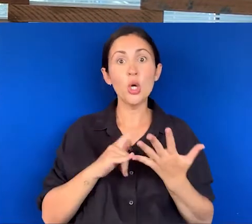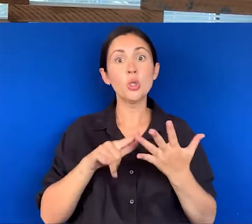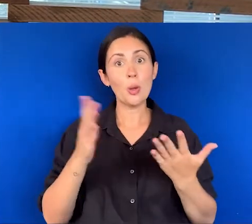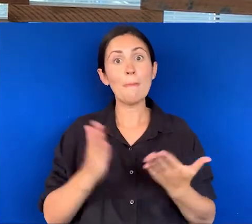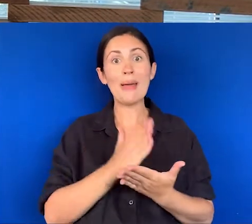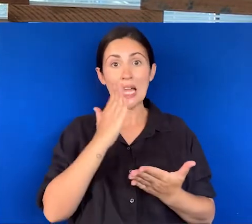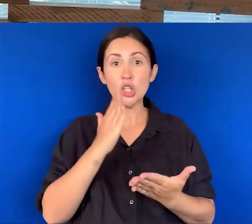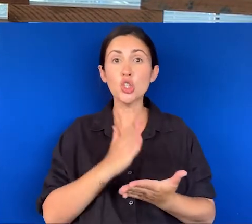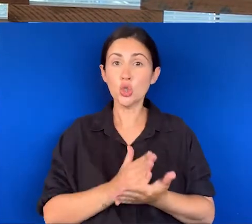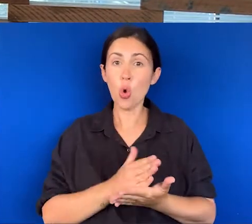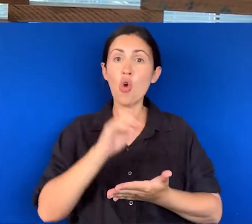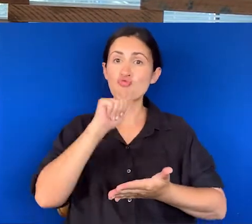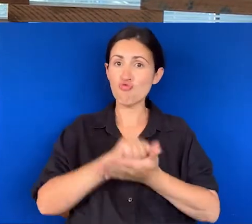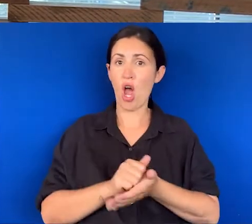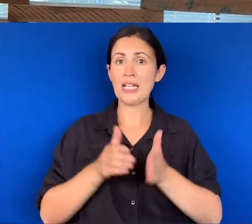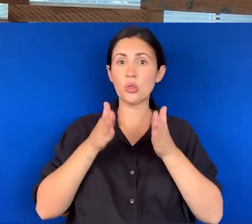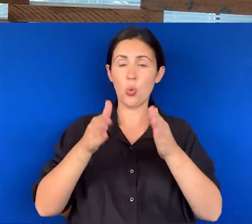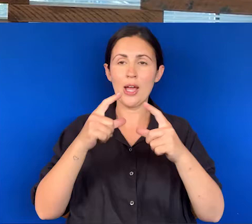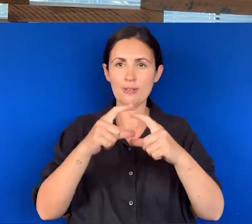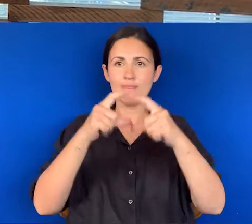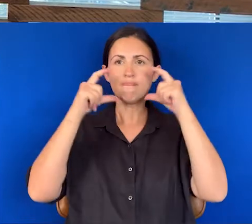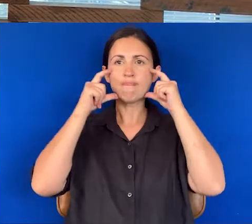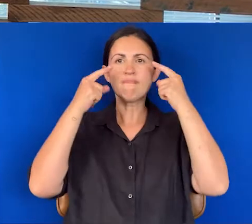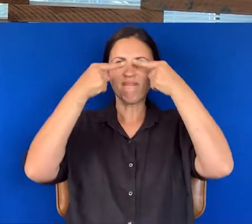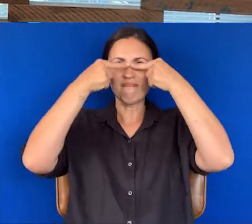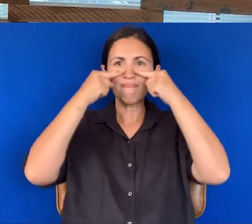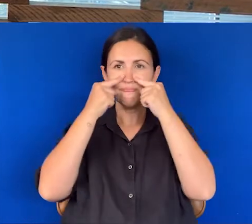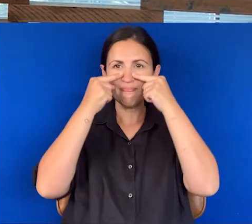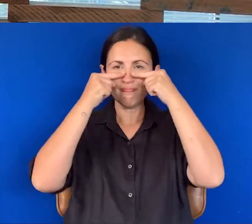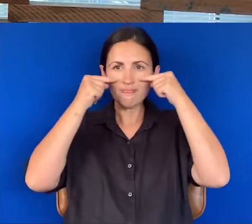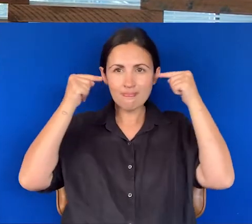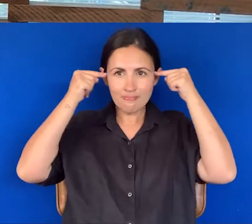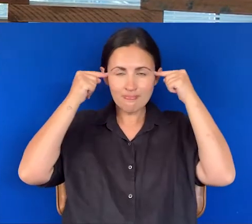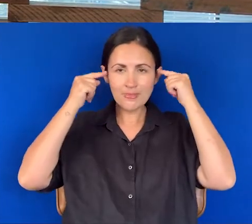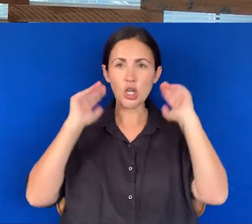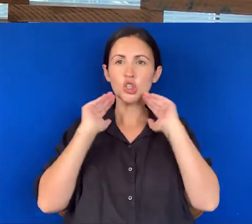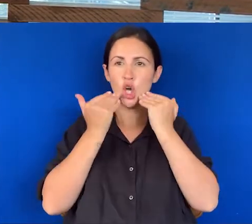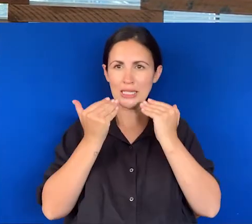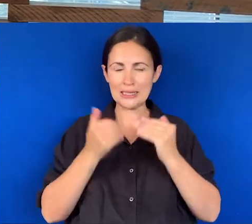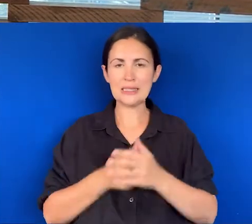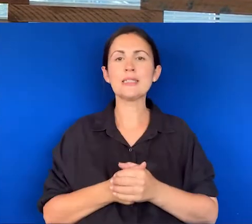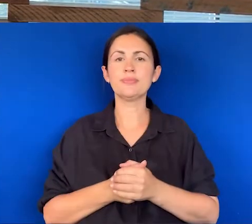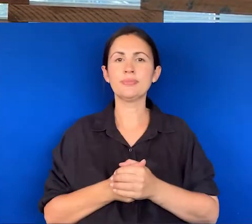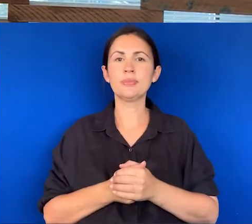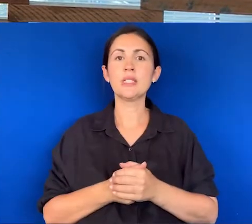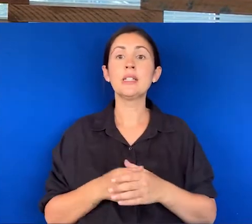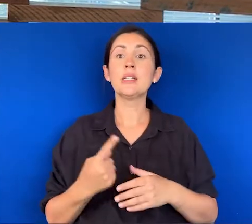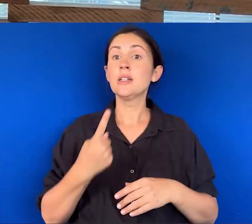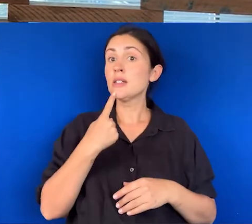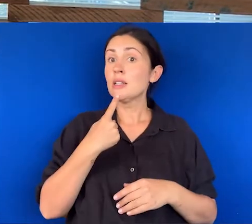or hanging off your ears. Importantly, single use masks like this should be used once,